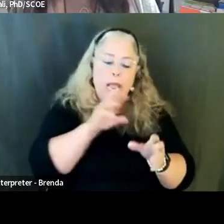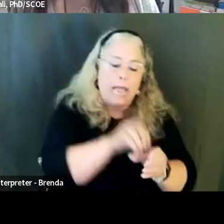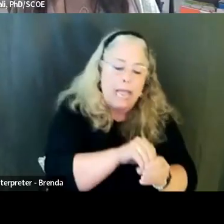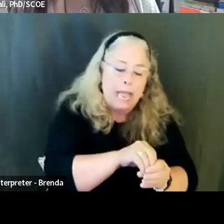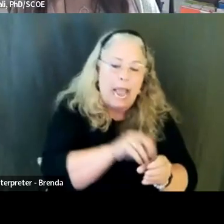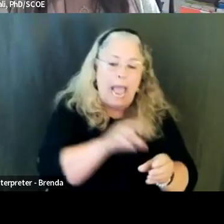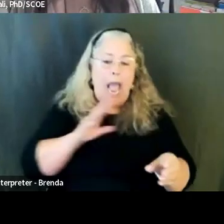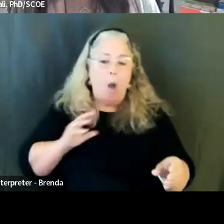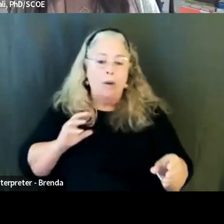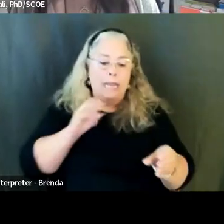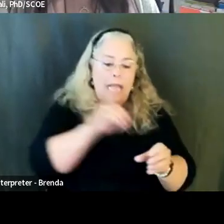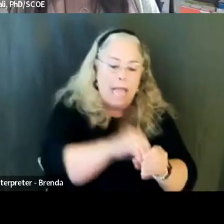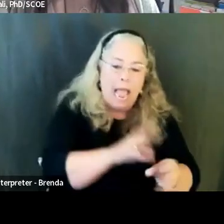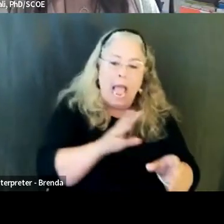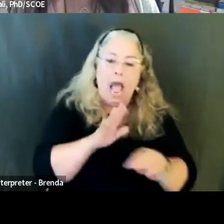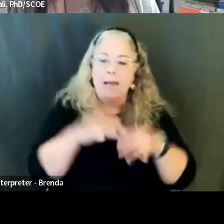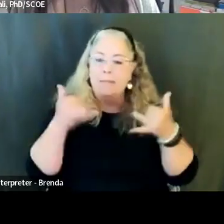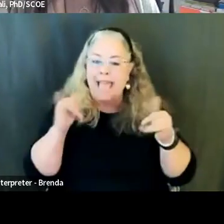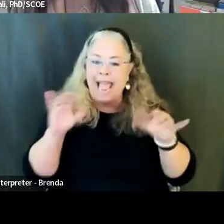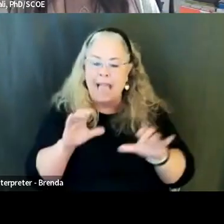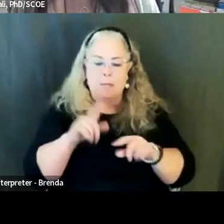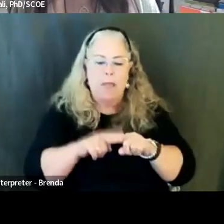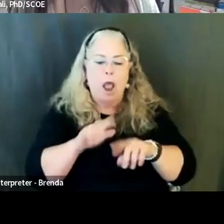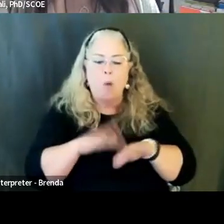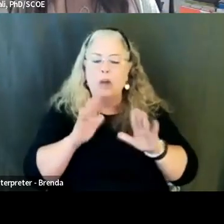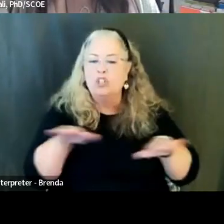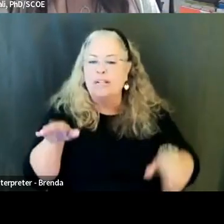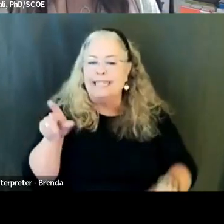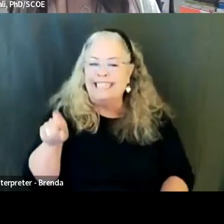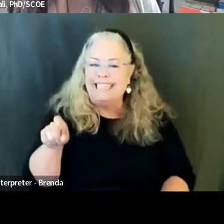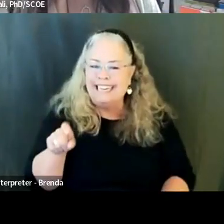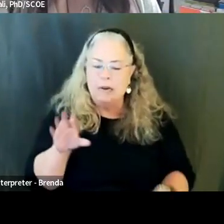activities based on what children need based on providing again that